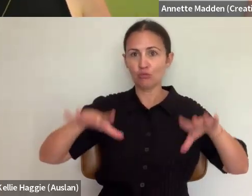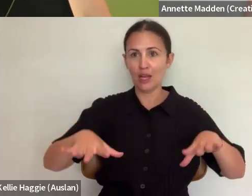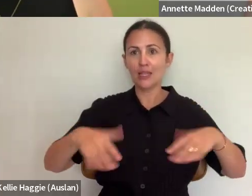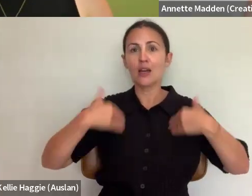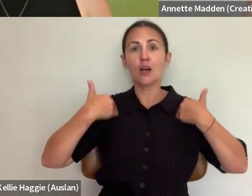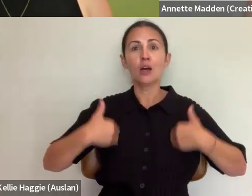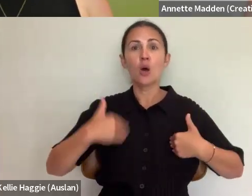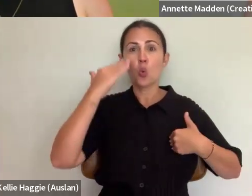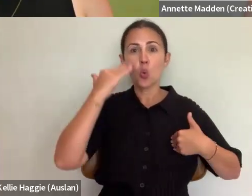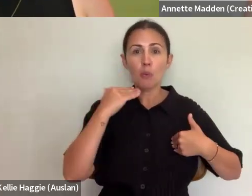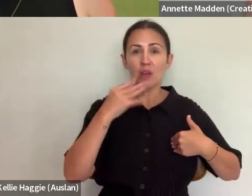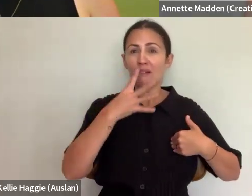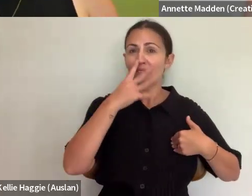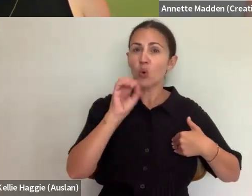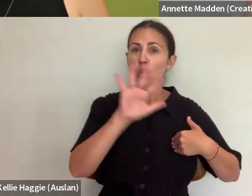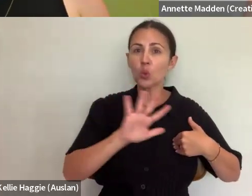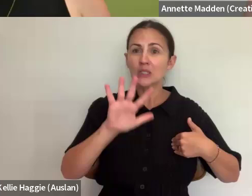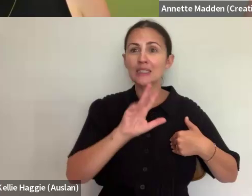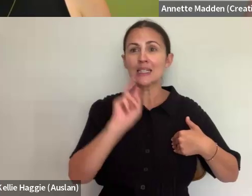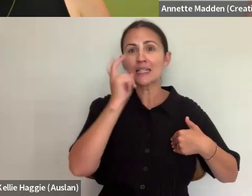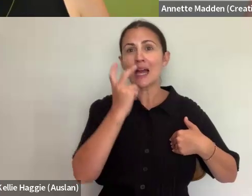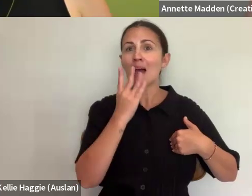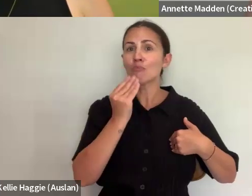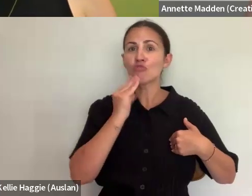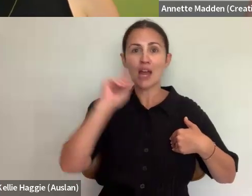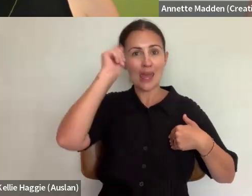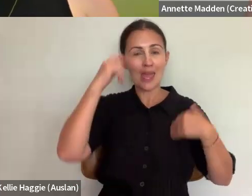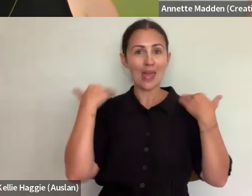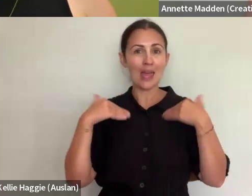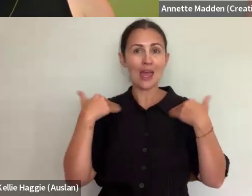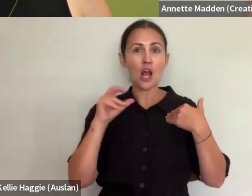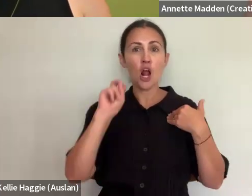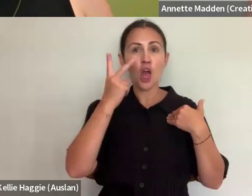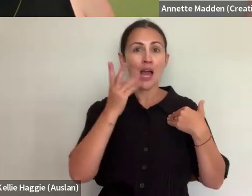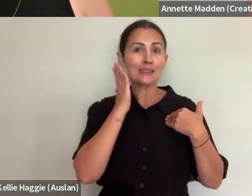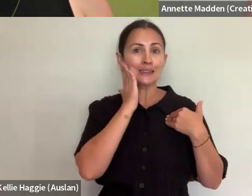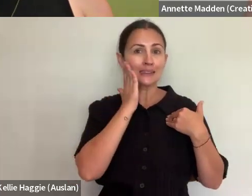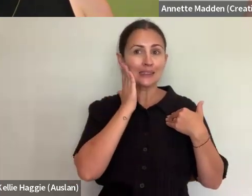My name is Annette Madden, I am the head of theatre here at Creative Australia. I am a women